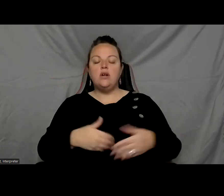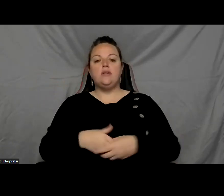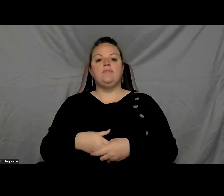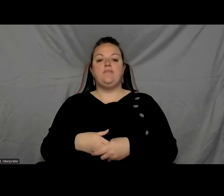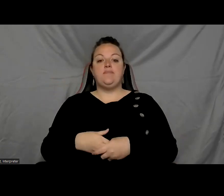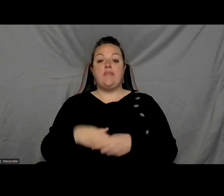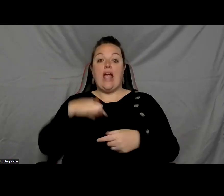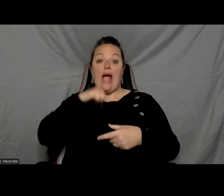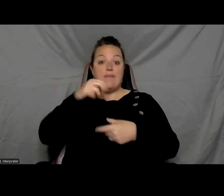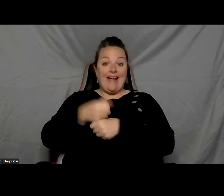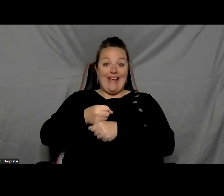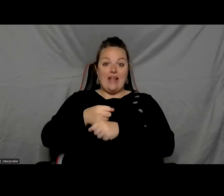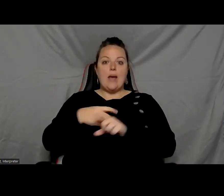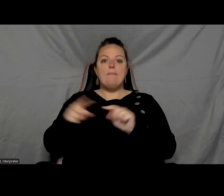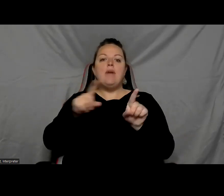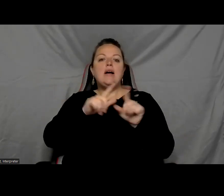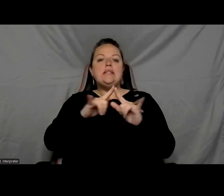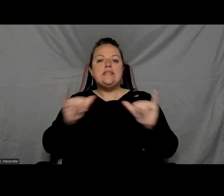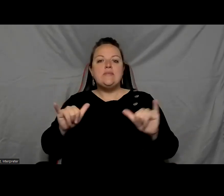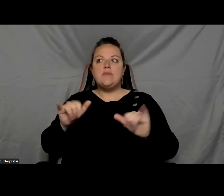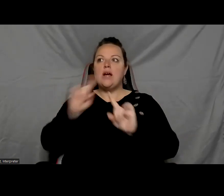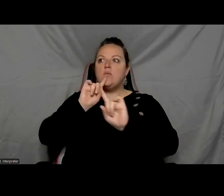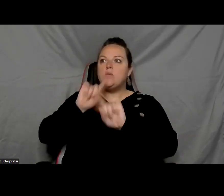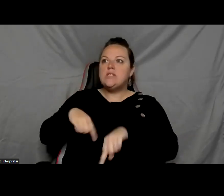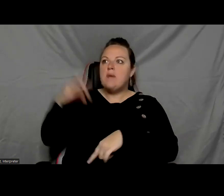the part, I'm not getting a response from the vendor. I've been shut out, they won't